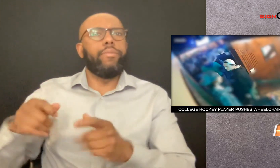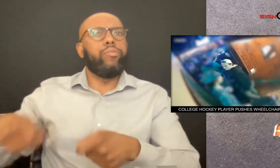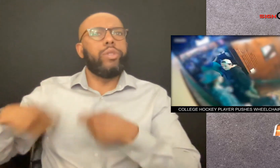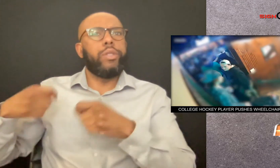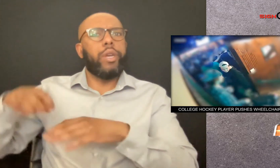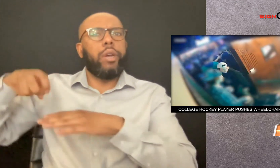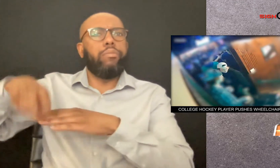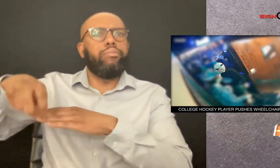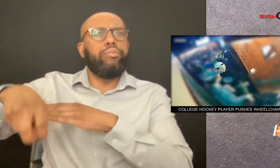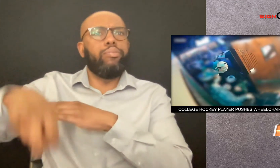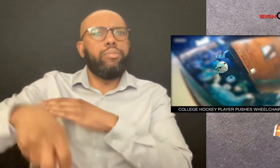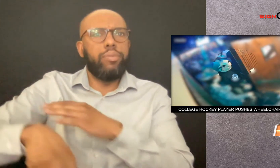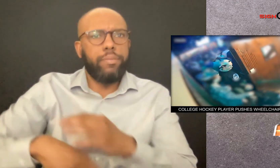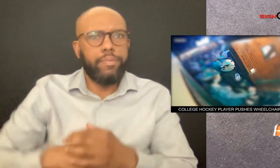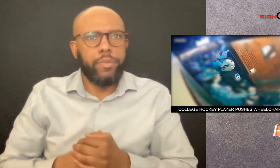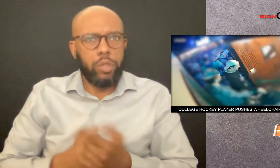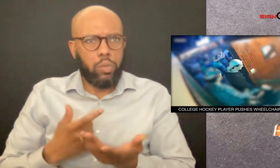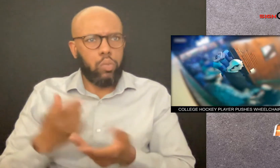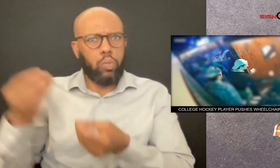And pushes the chair down the stairs.